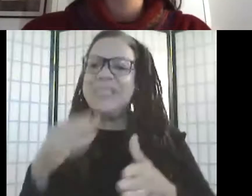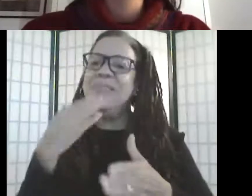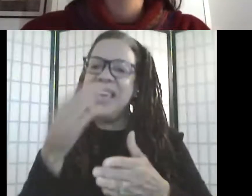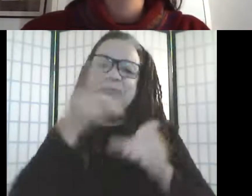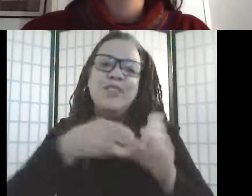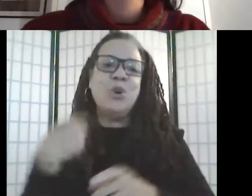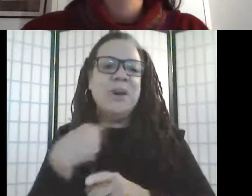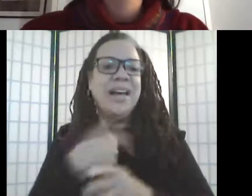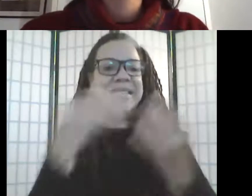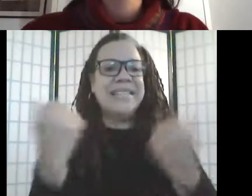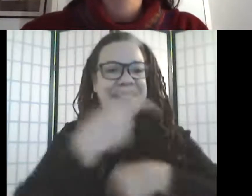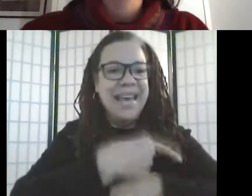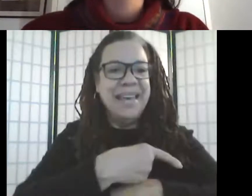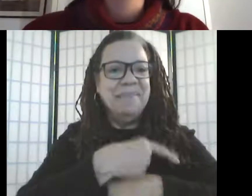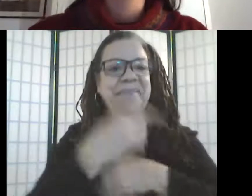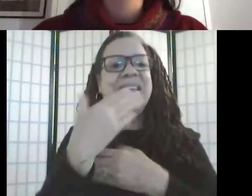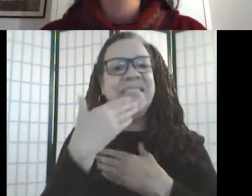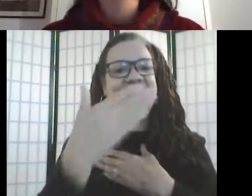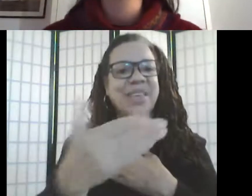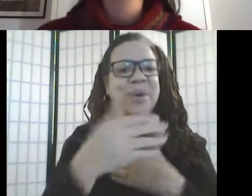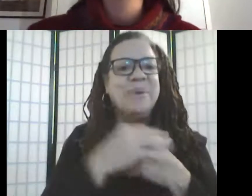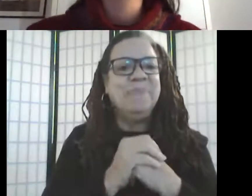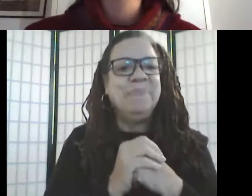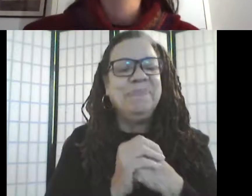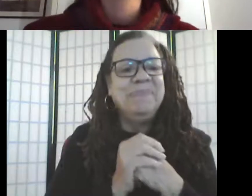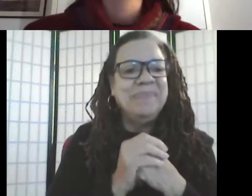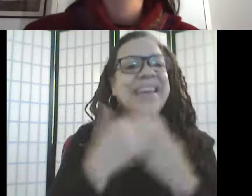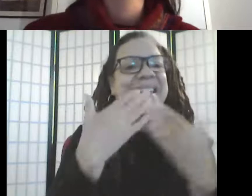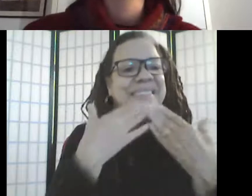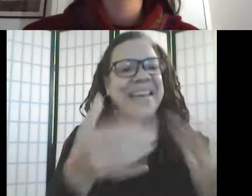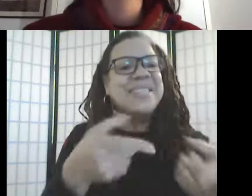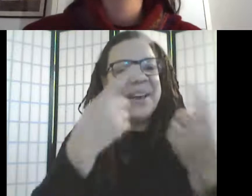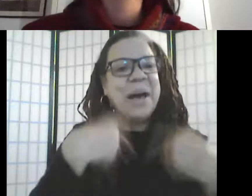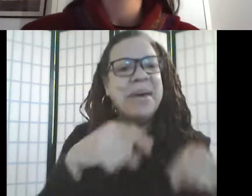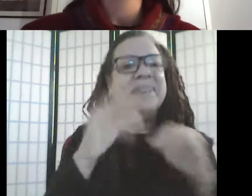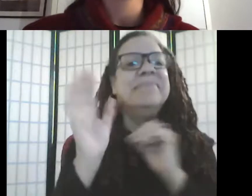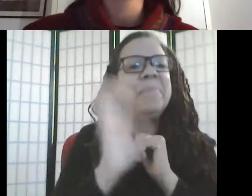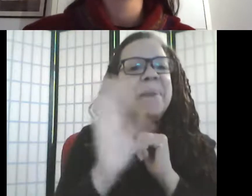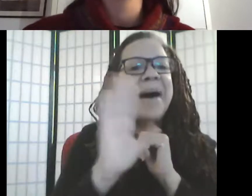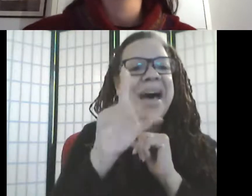Thank you. Bye-bye. Thanks for coming, folks. Bye Liz! Bye-bye.